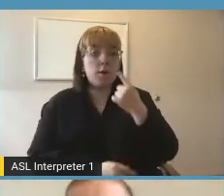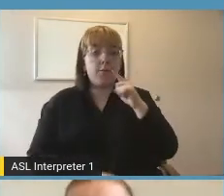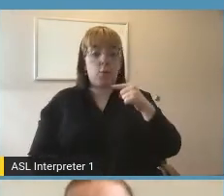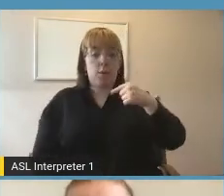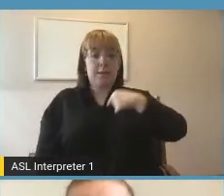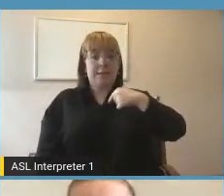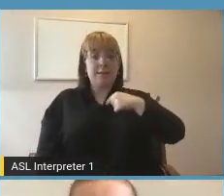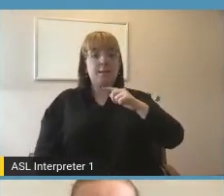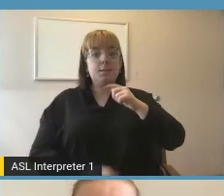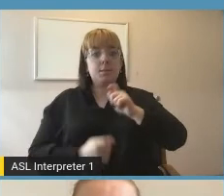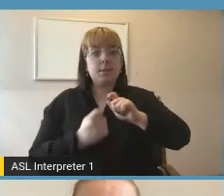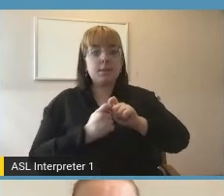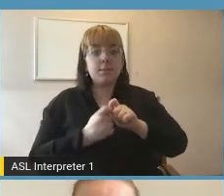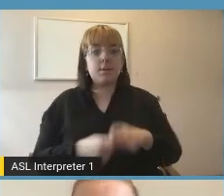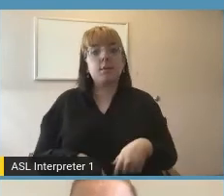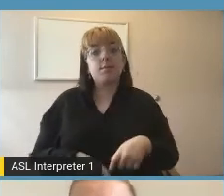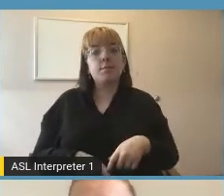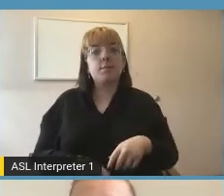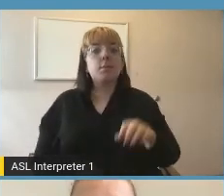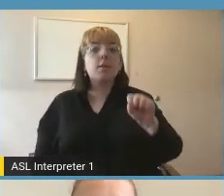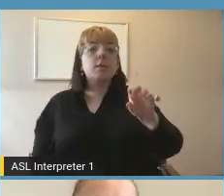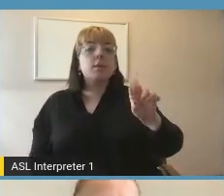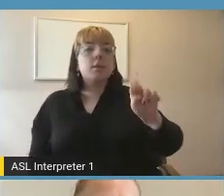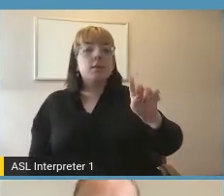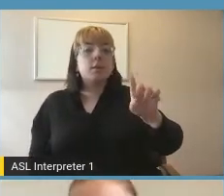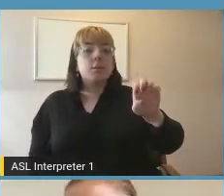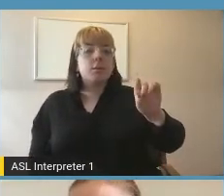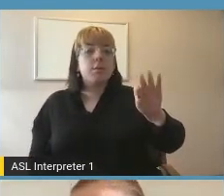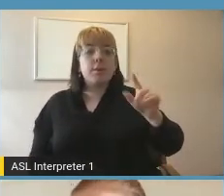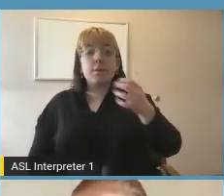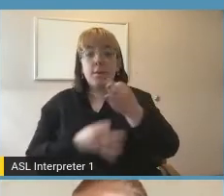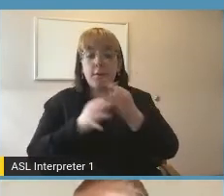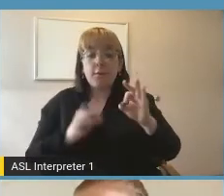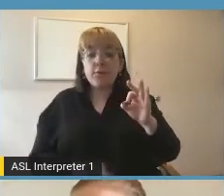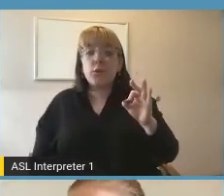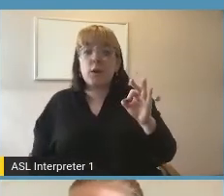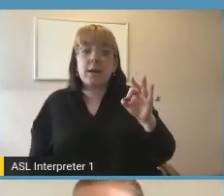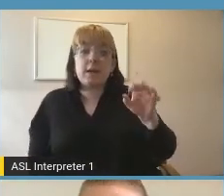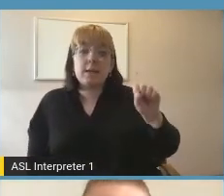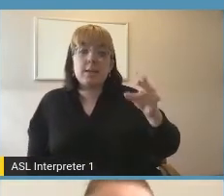For sound effects, free sound is super supercool. People upload the sounds I don't know why